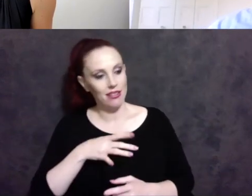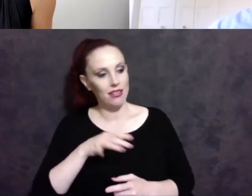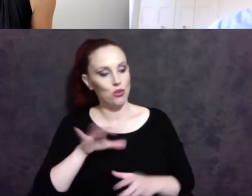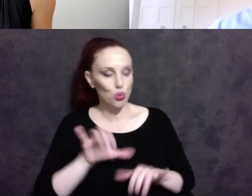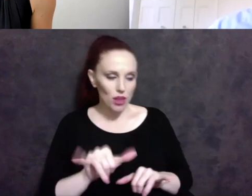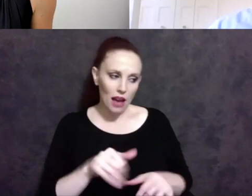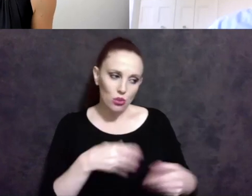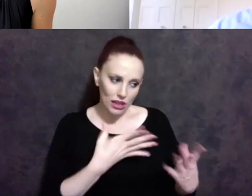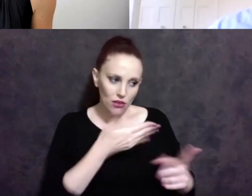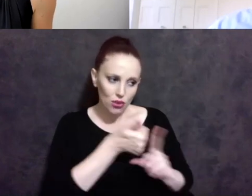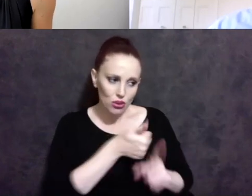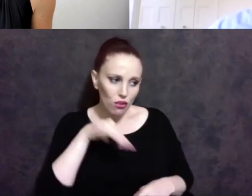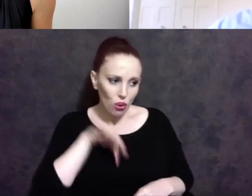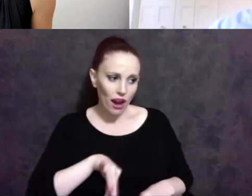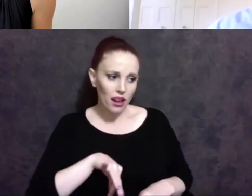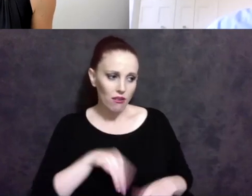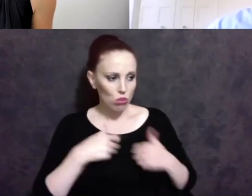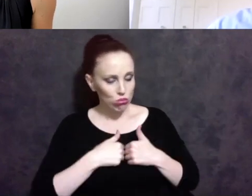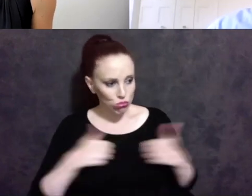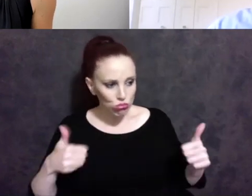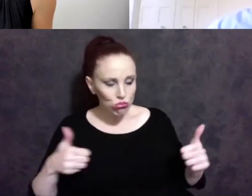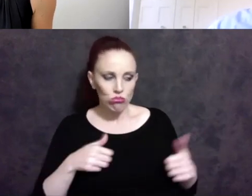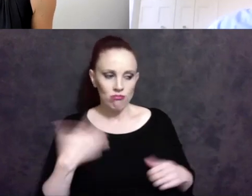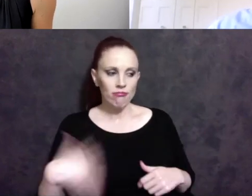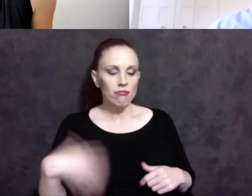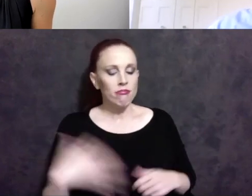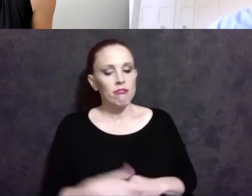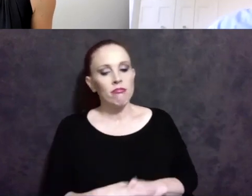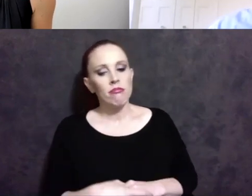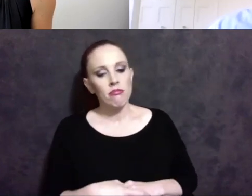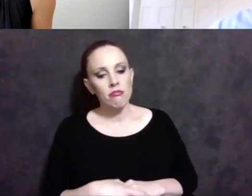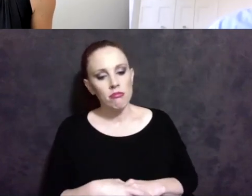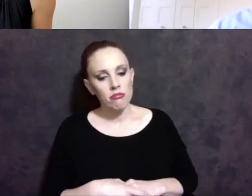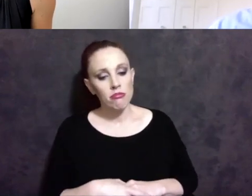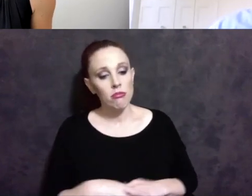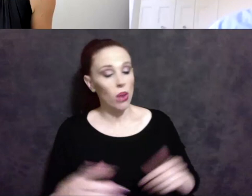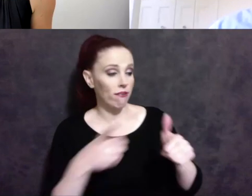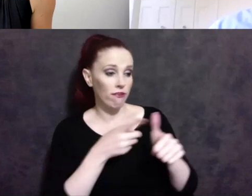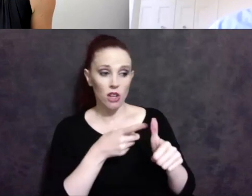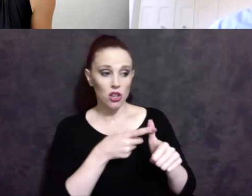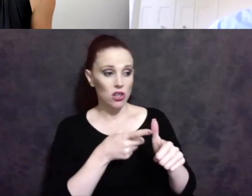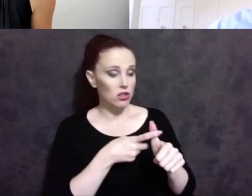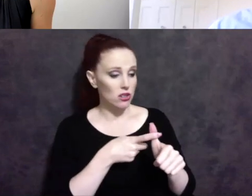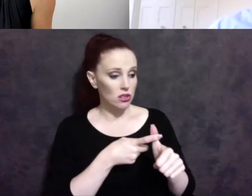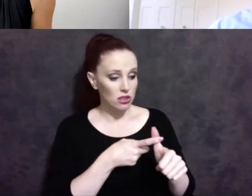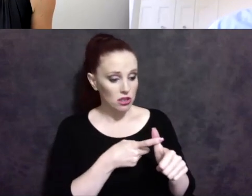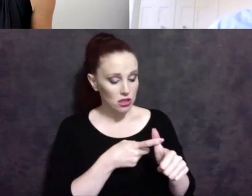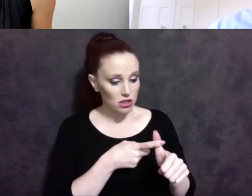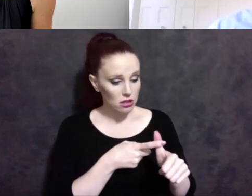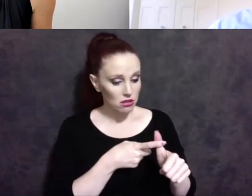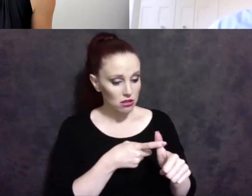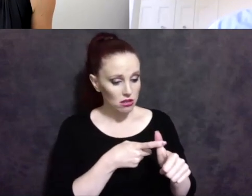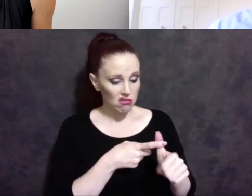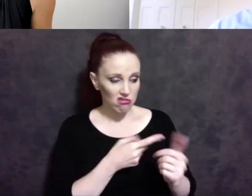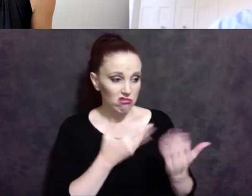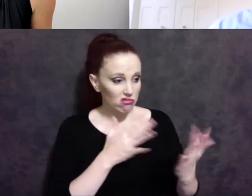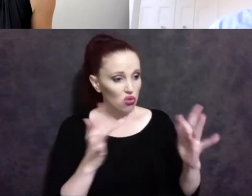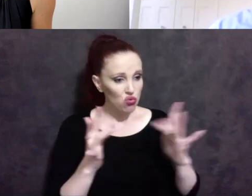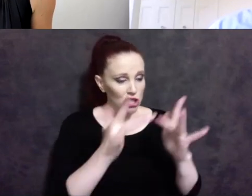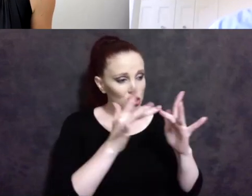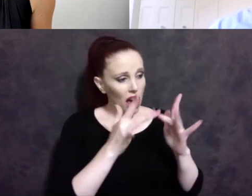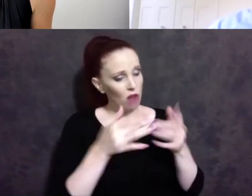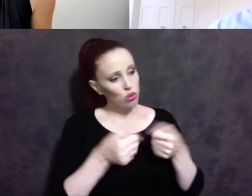on that space. The first thing that I would do is reach out and try to form a community.